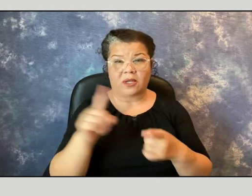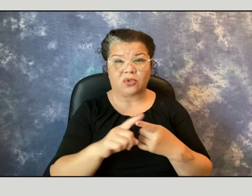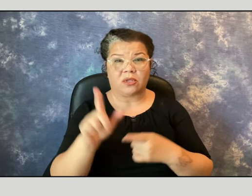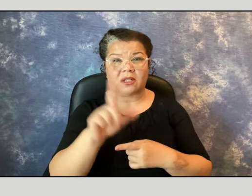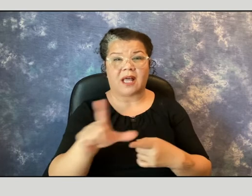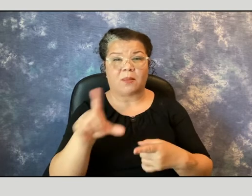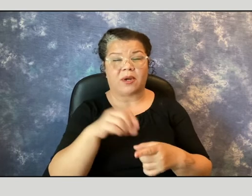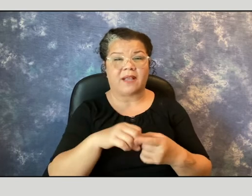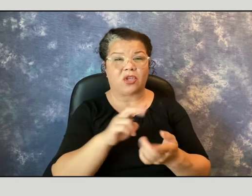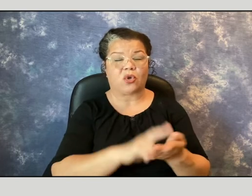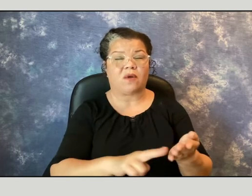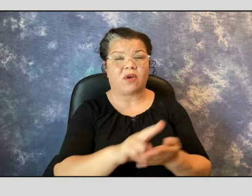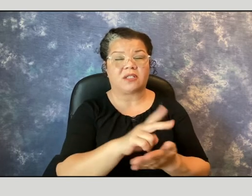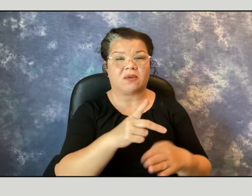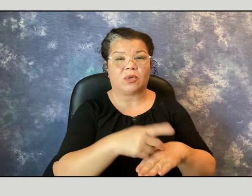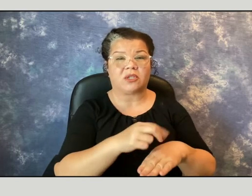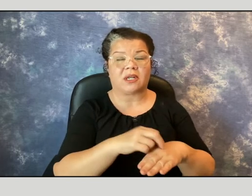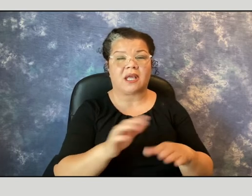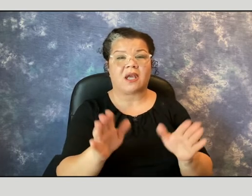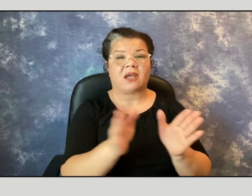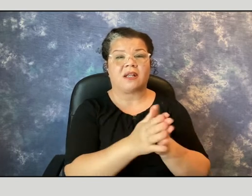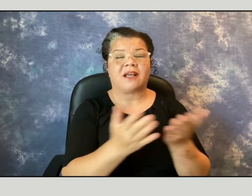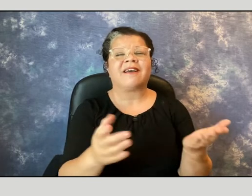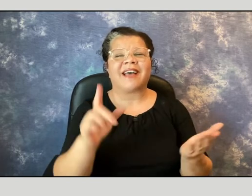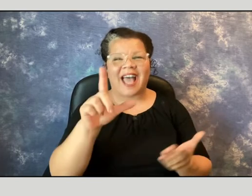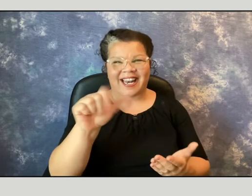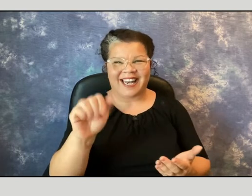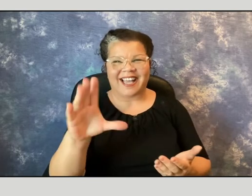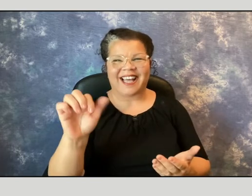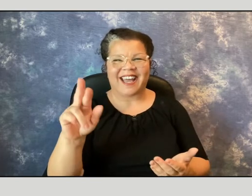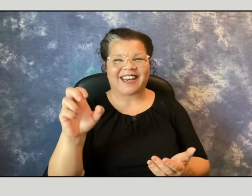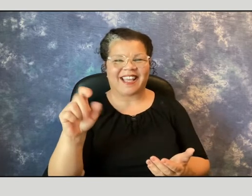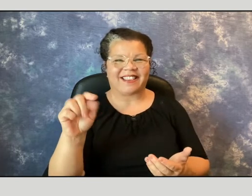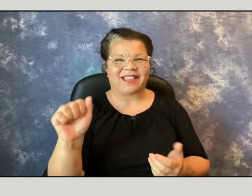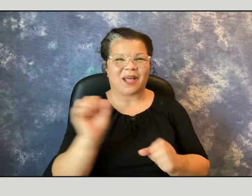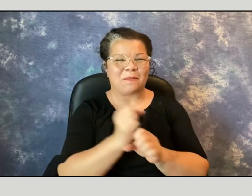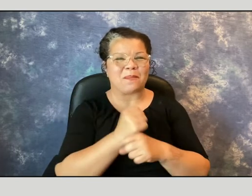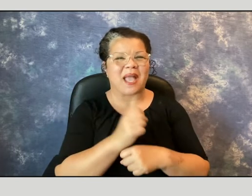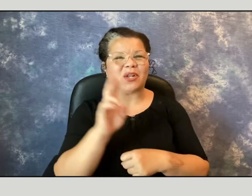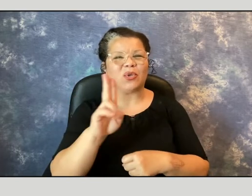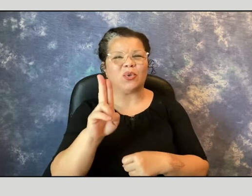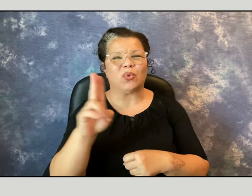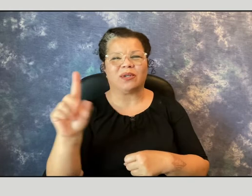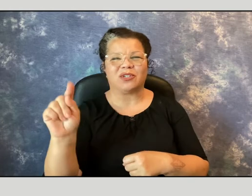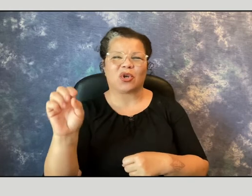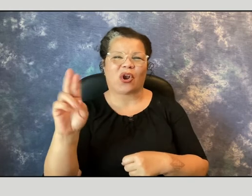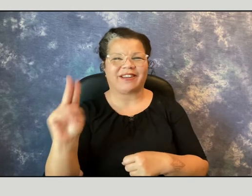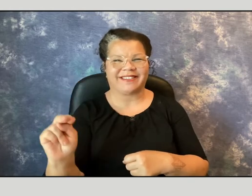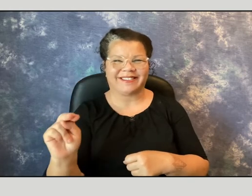and opening up "La Carreta Made a U-Turn," a book by Tato Laviera, and it just educating me